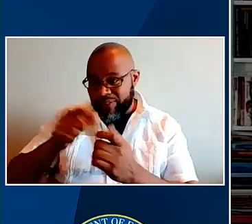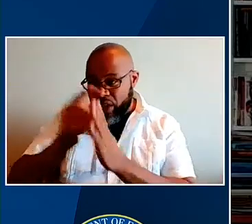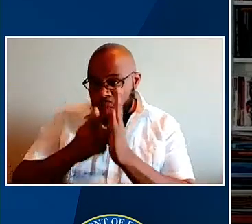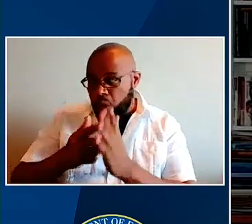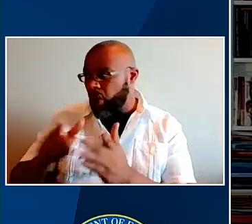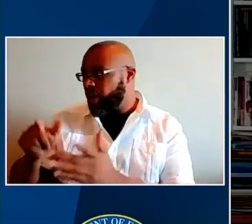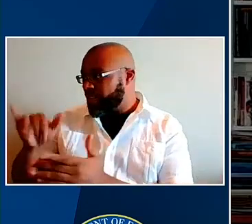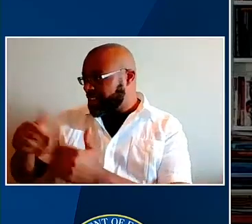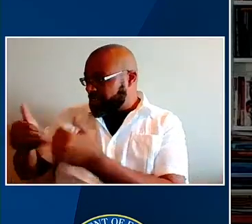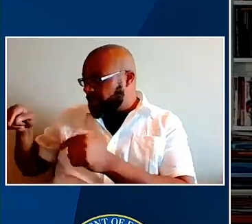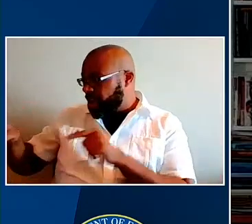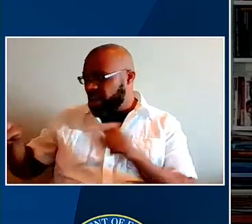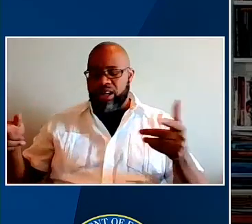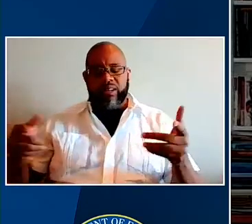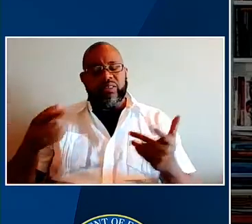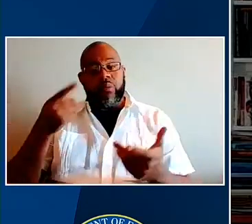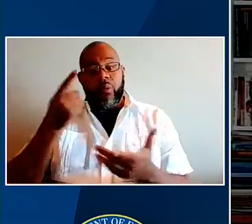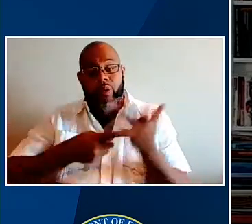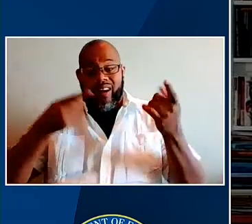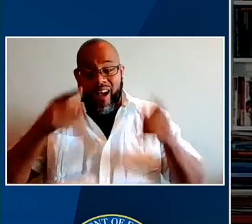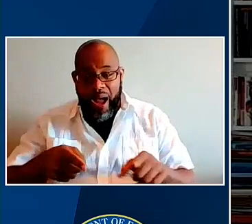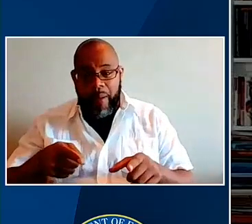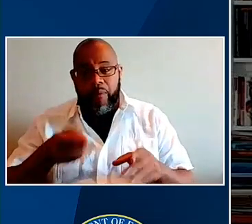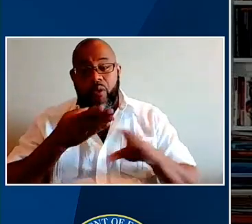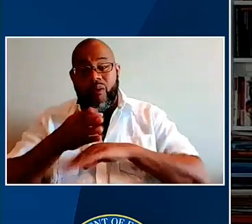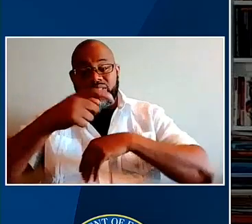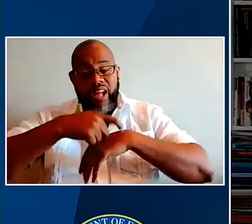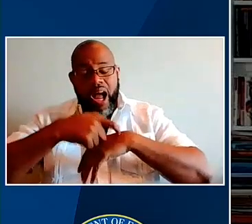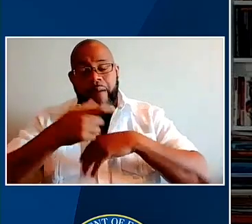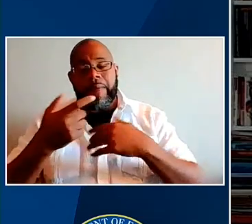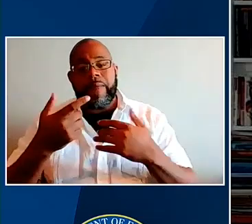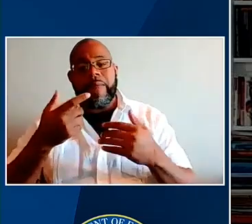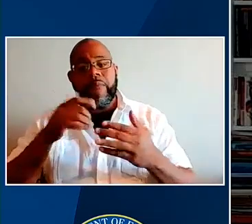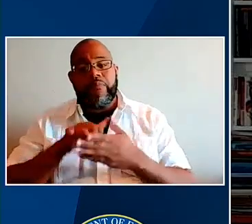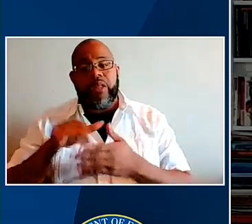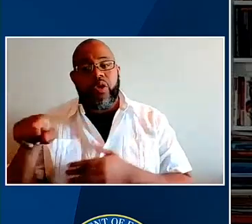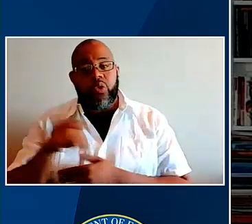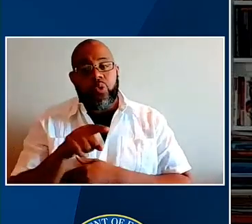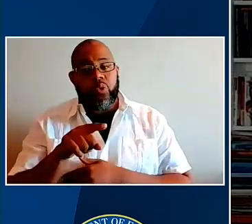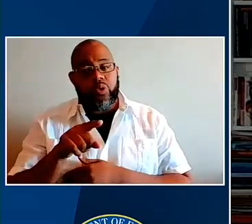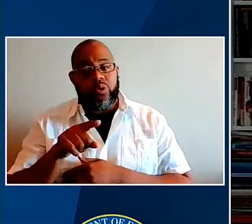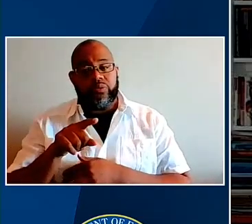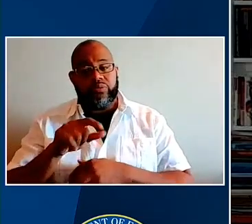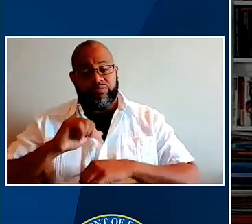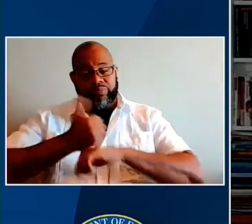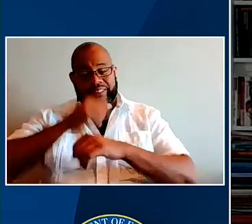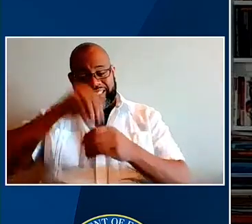Because what would happen over time is that you would put in state institutions that